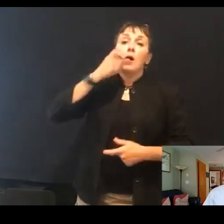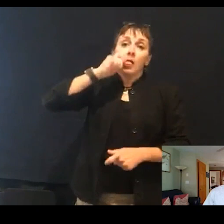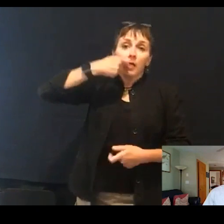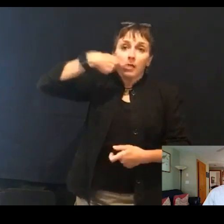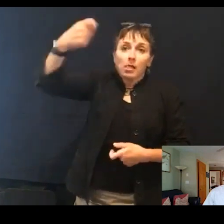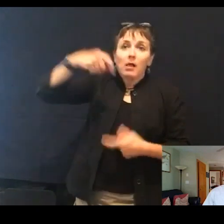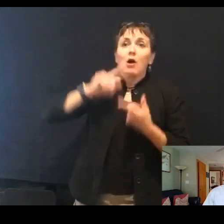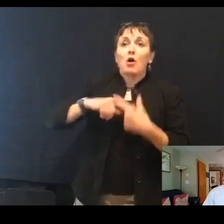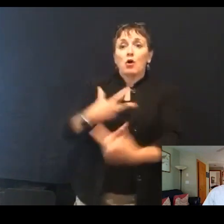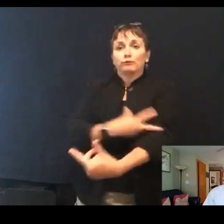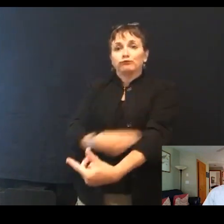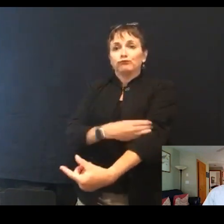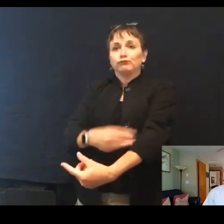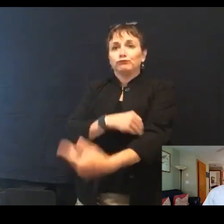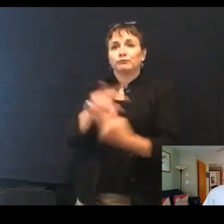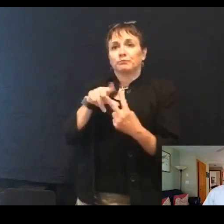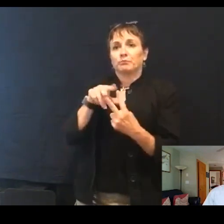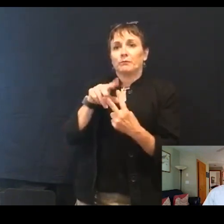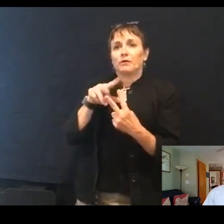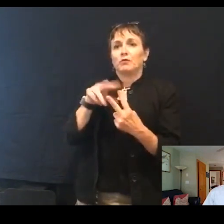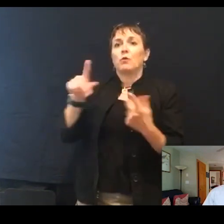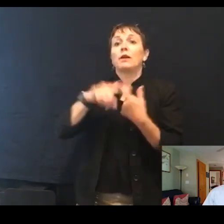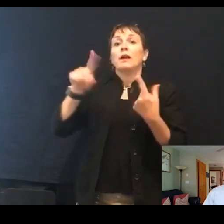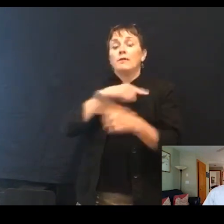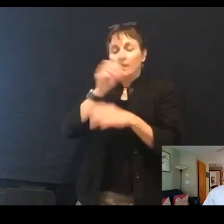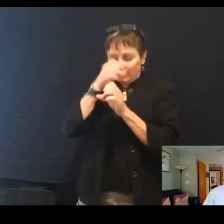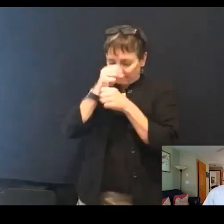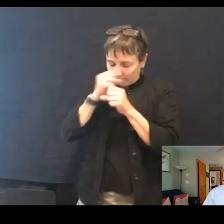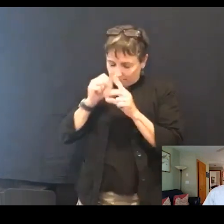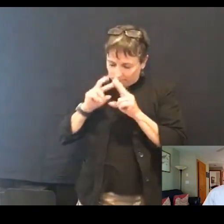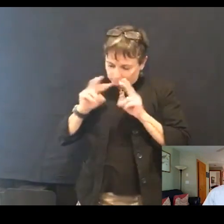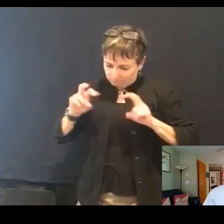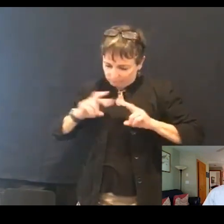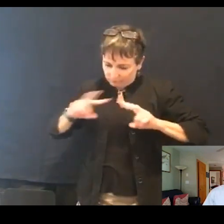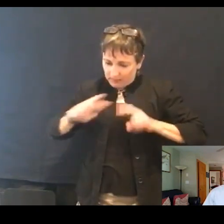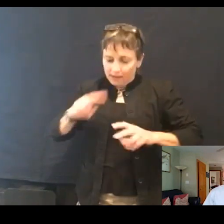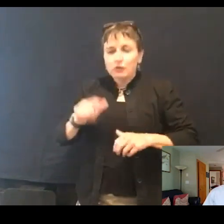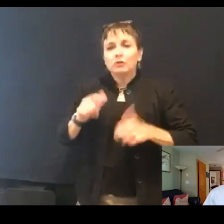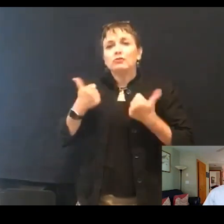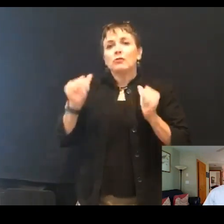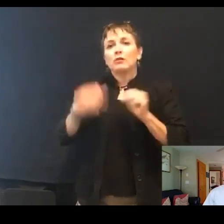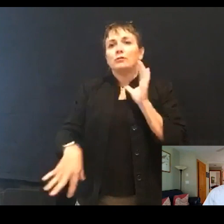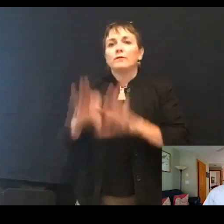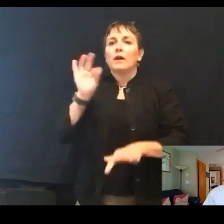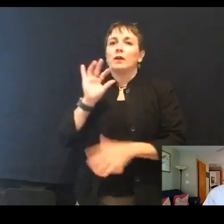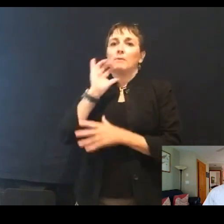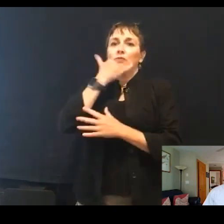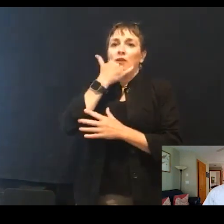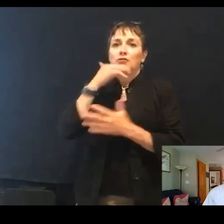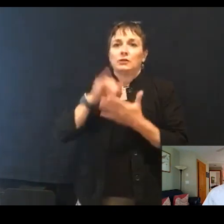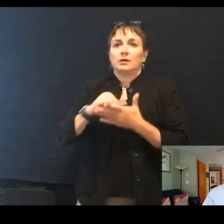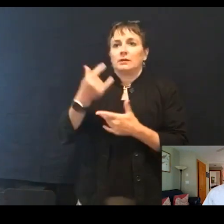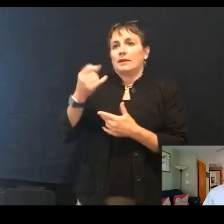a blood draw, and we look into that DNA at all of the genes and try to identify a mutation in a gene that